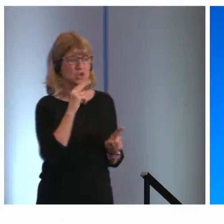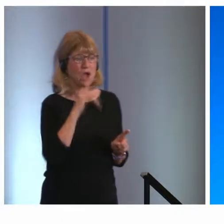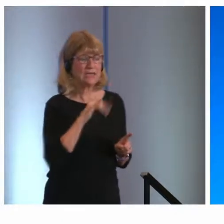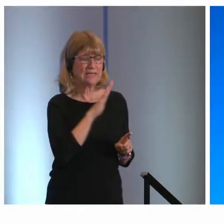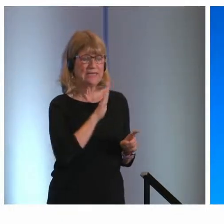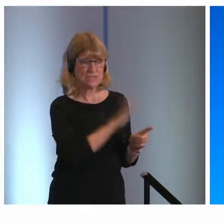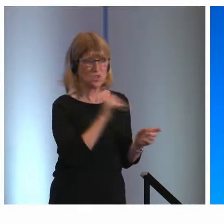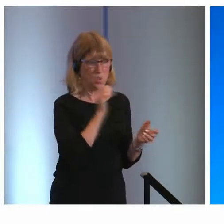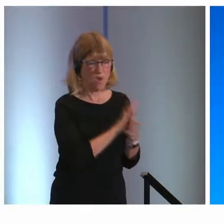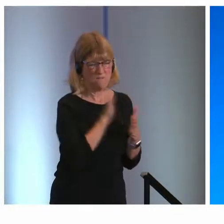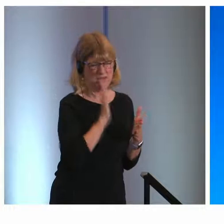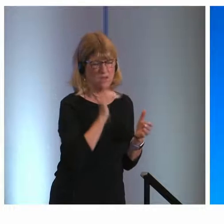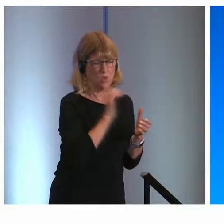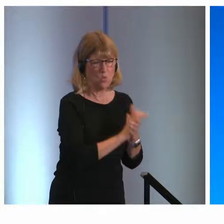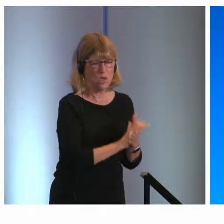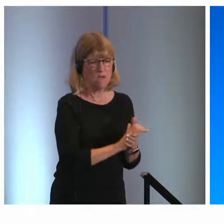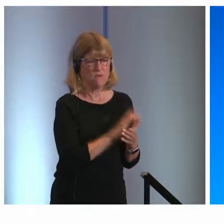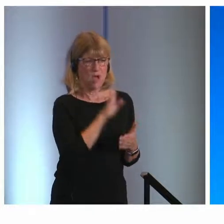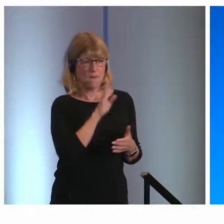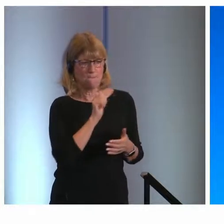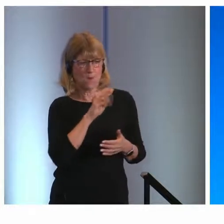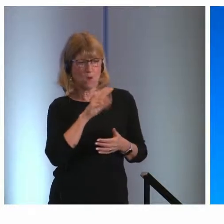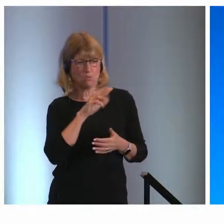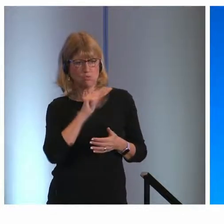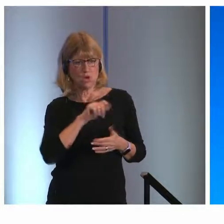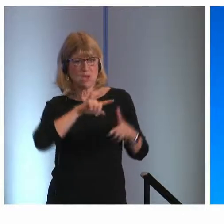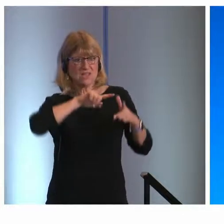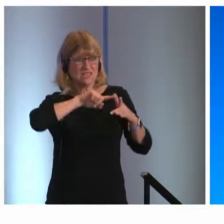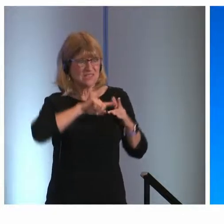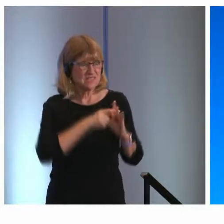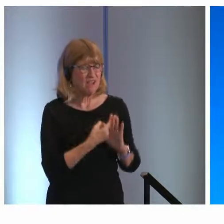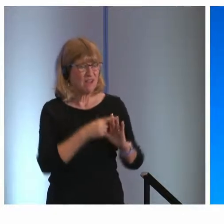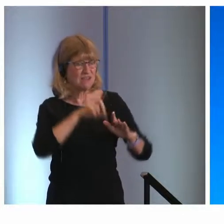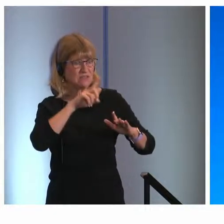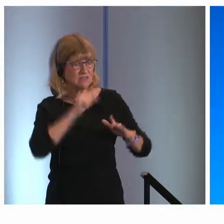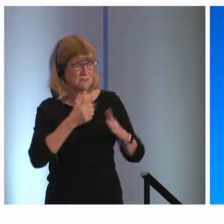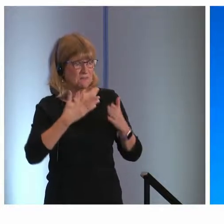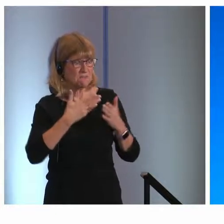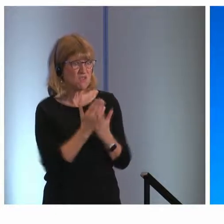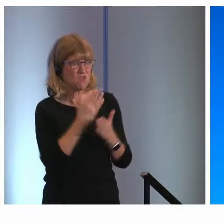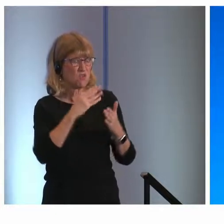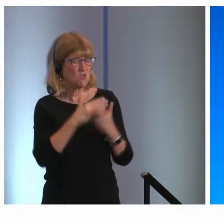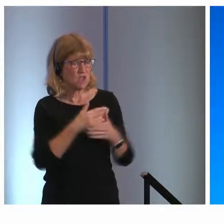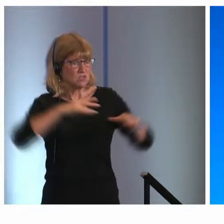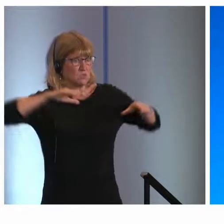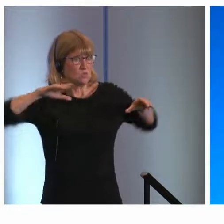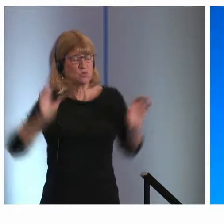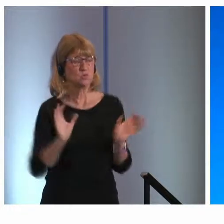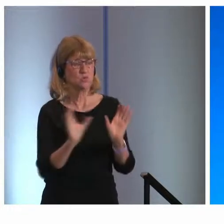story, kind of, like, comparable to "Crip Camp" but it's how Johnny and his then wife, Barbara started the